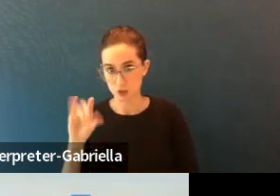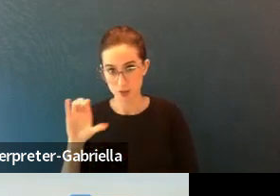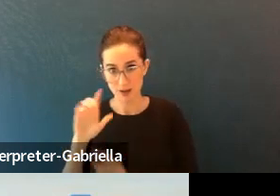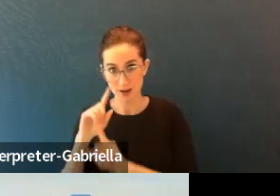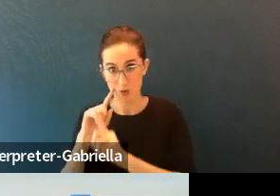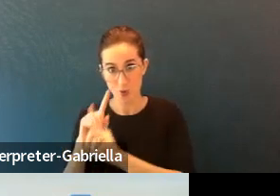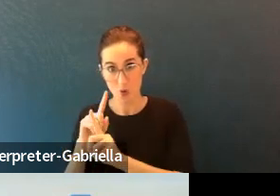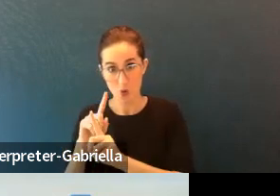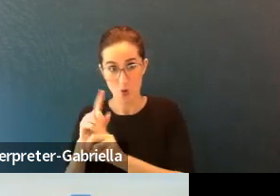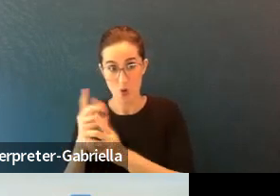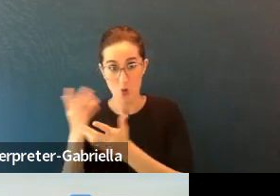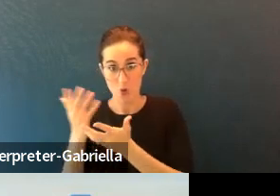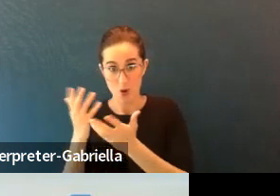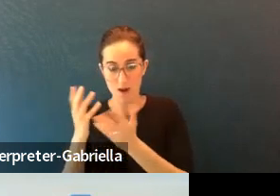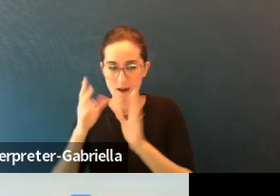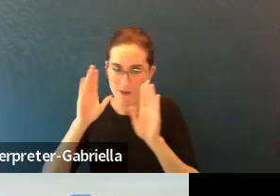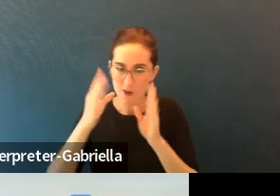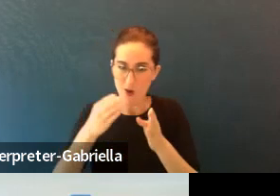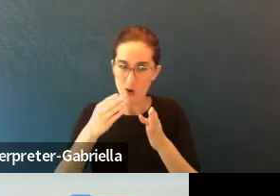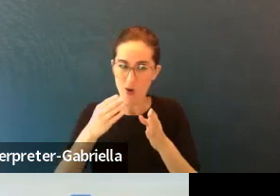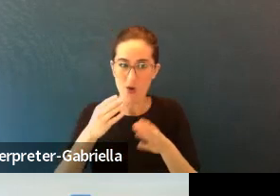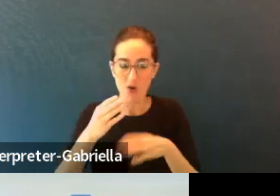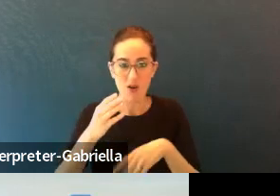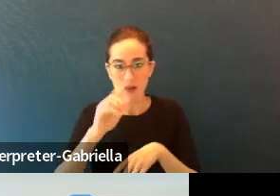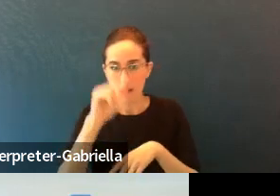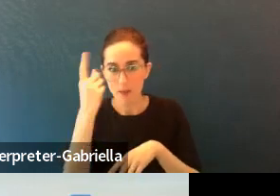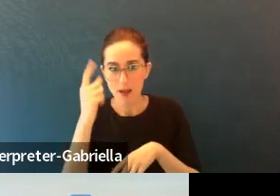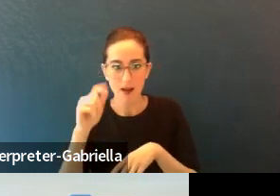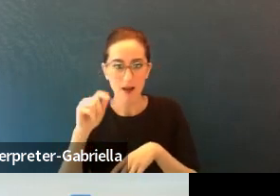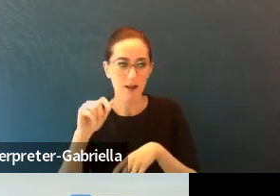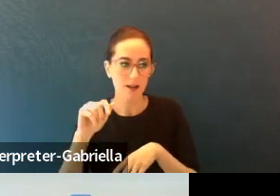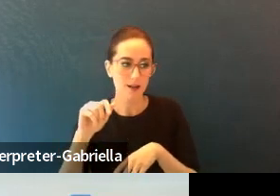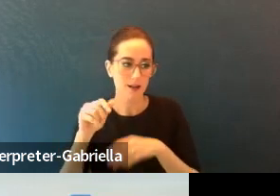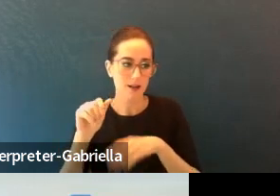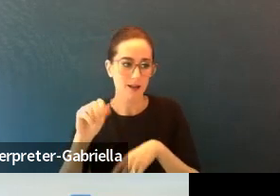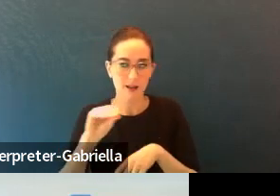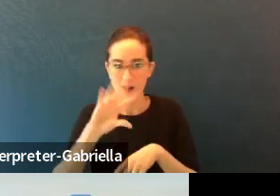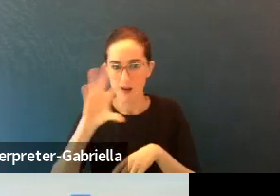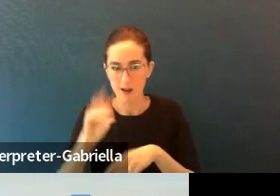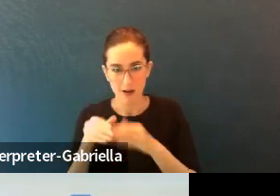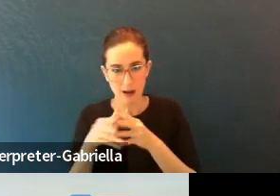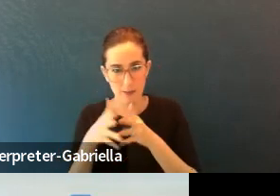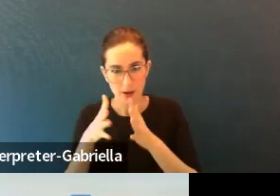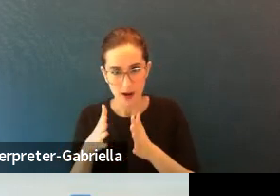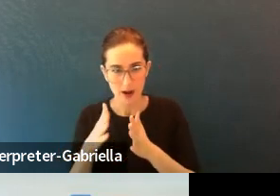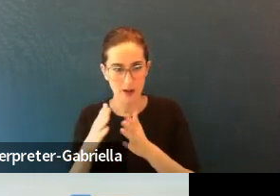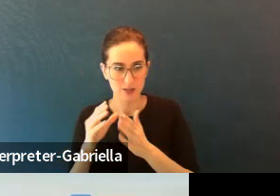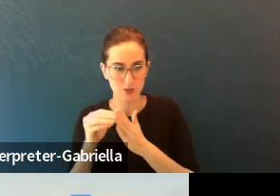So with the majority of our dashboards, you can just aggregate to specific race and this and this dashboard.